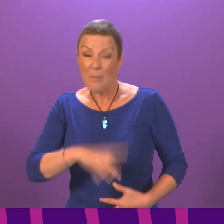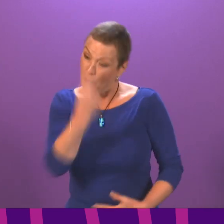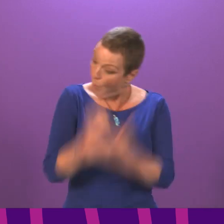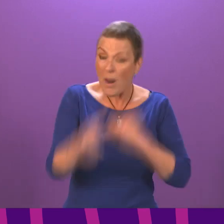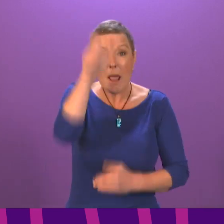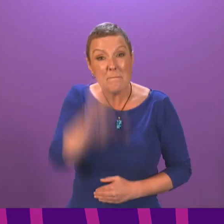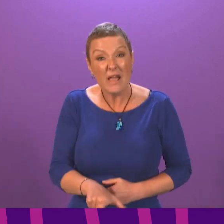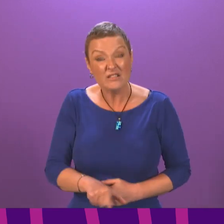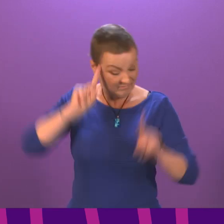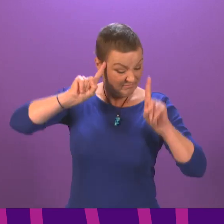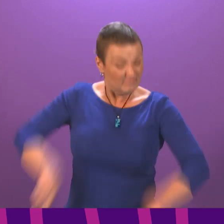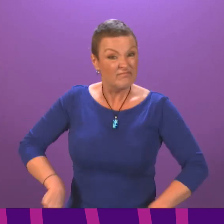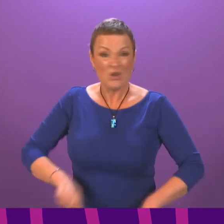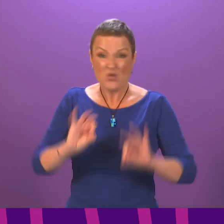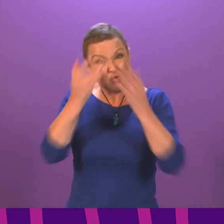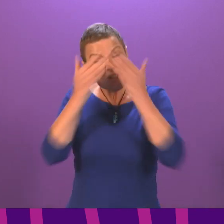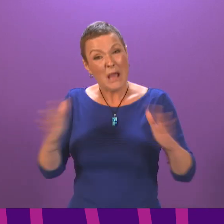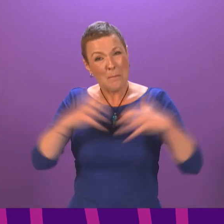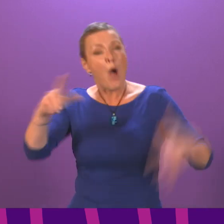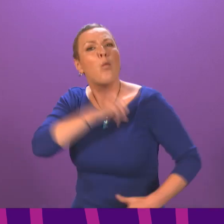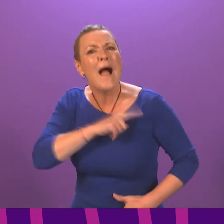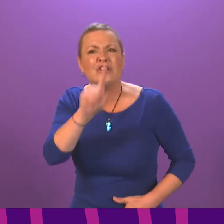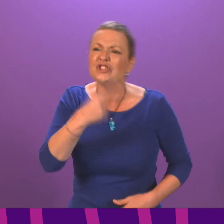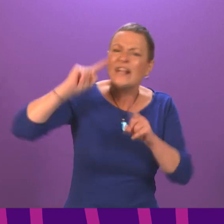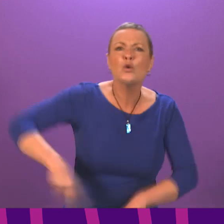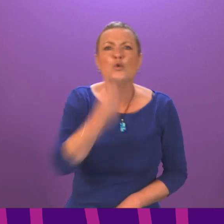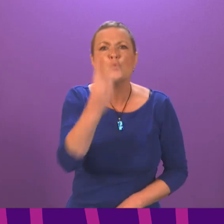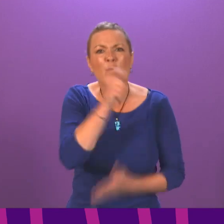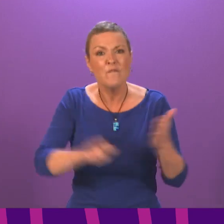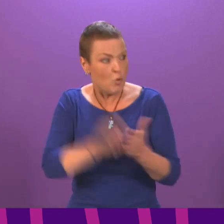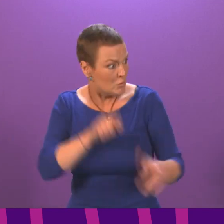it is her, by ignoring two votes whereby the majority in the chamber—the chamber that